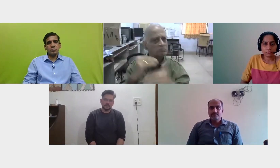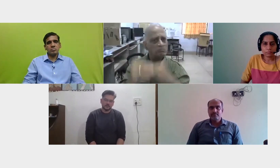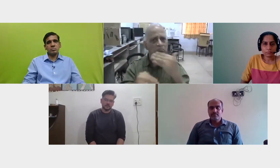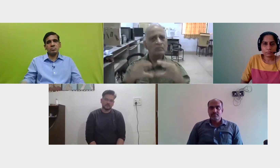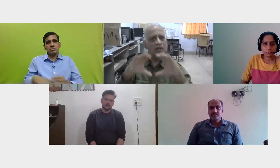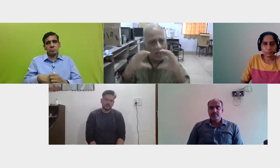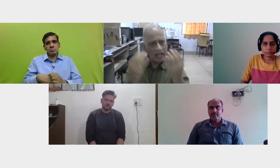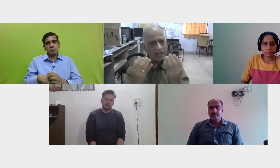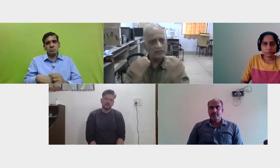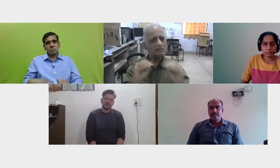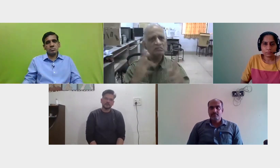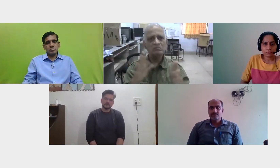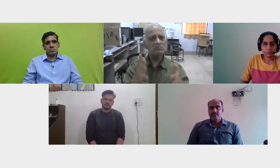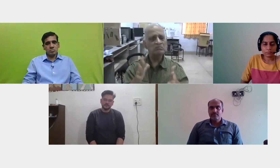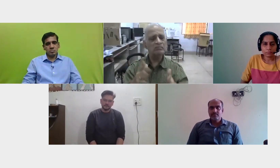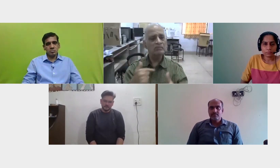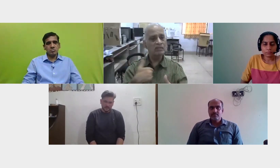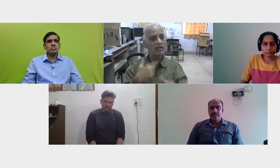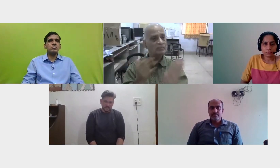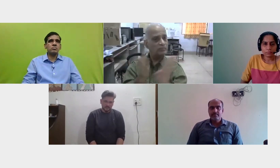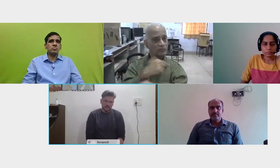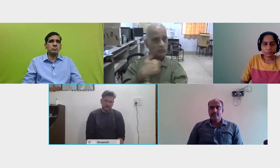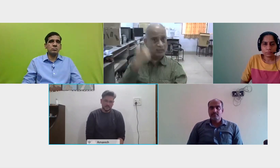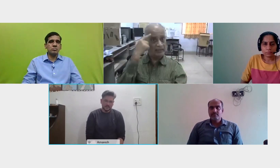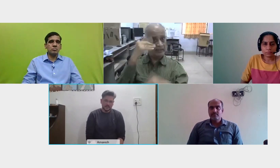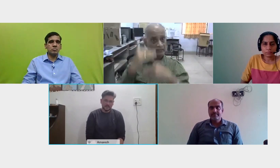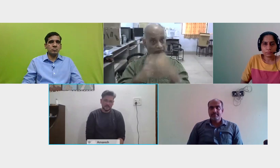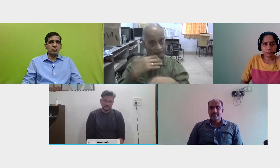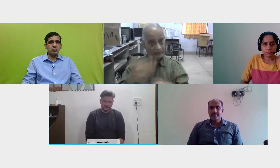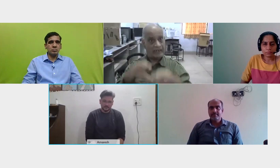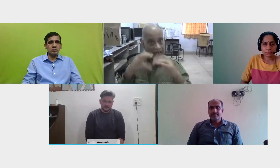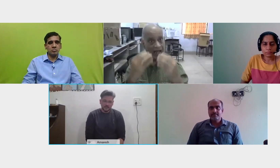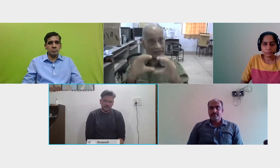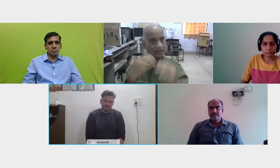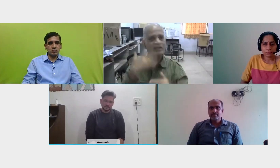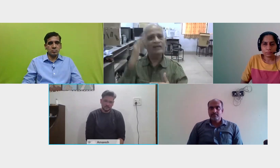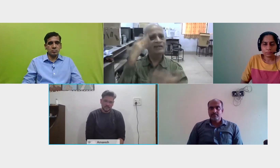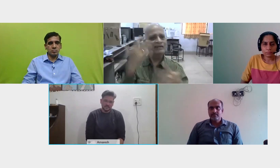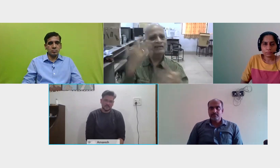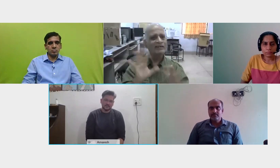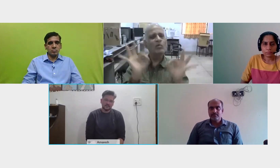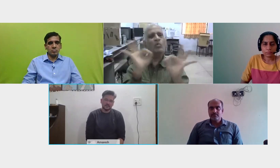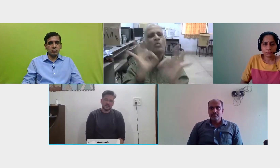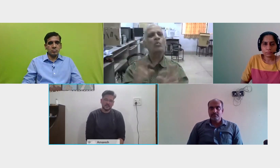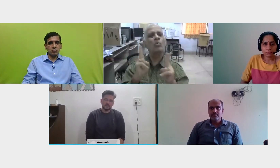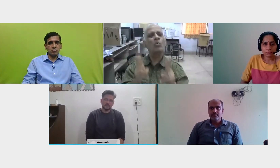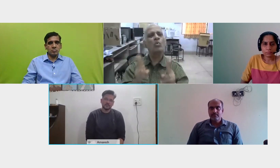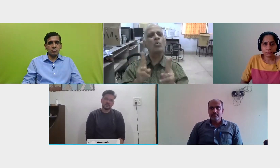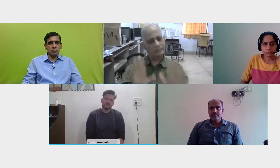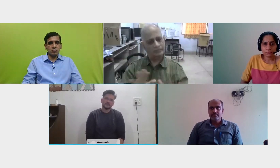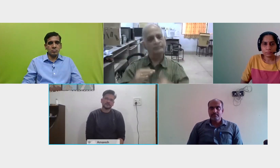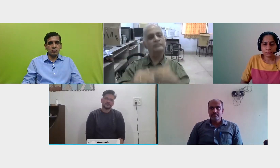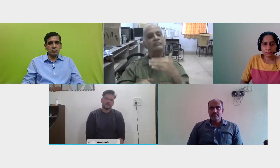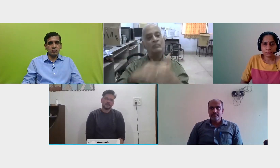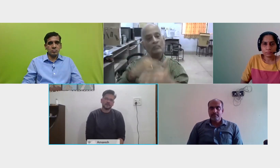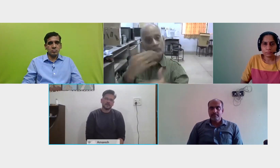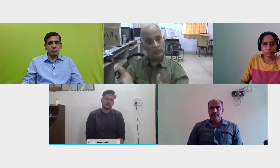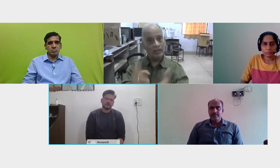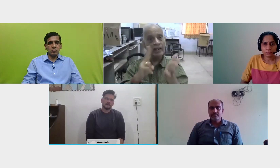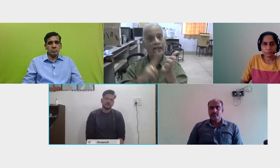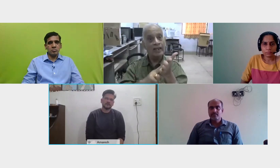of in the book. But later on we never had any classes in Indian sign language so I never